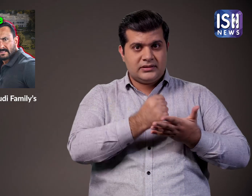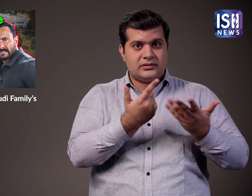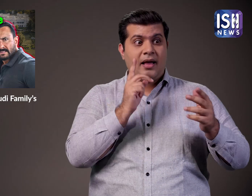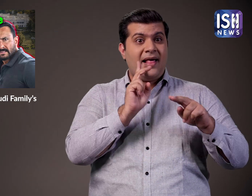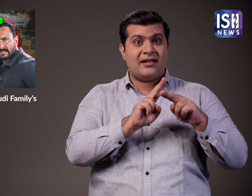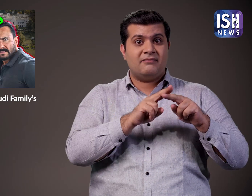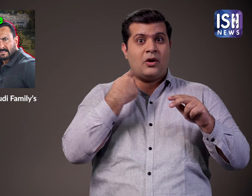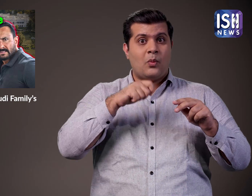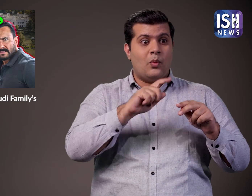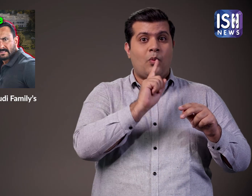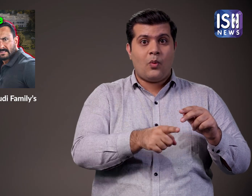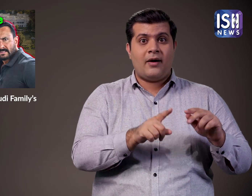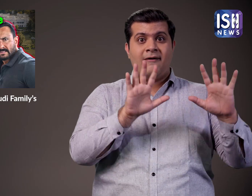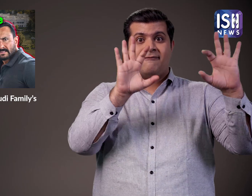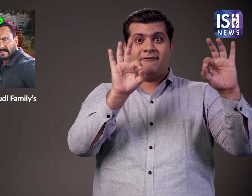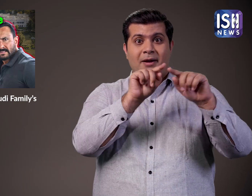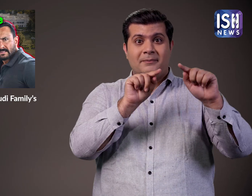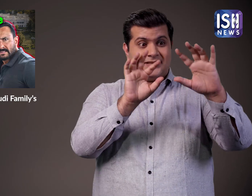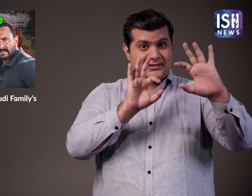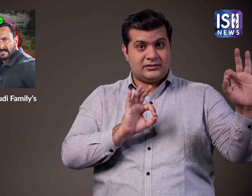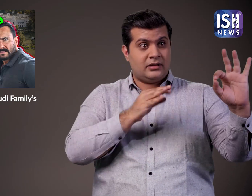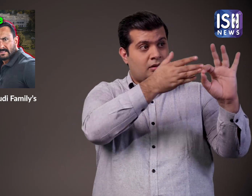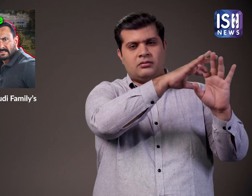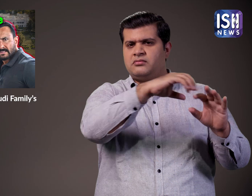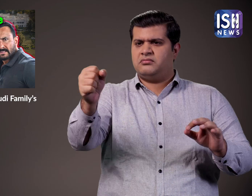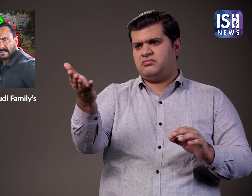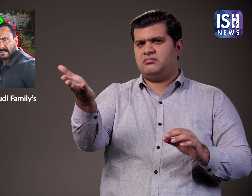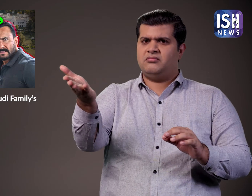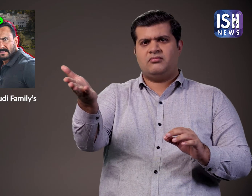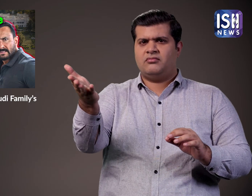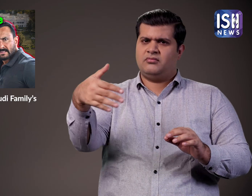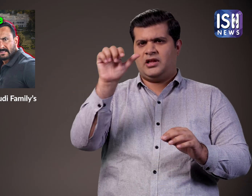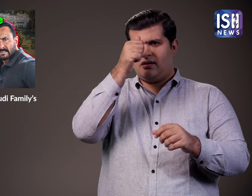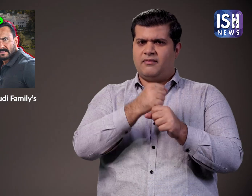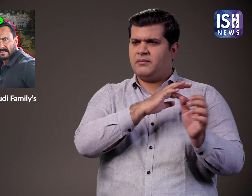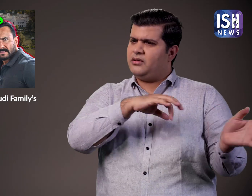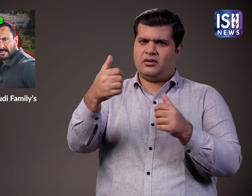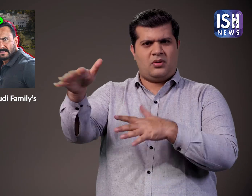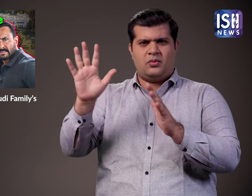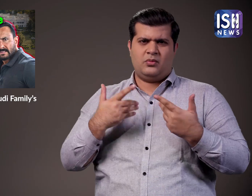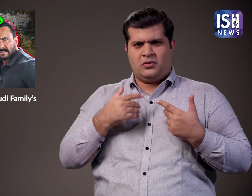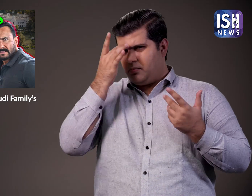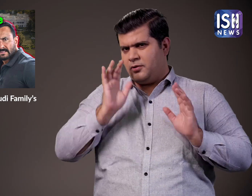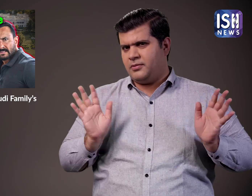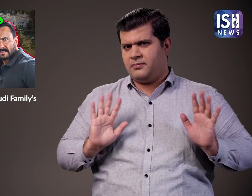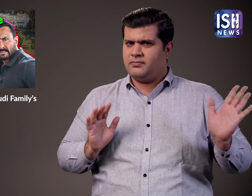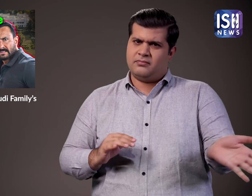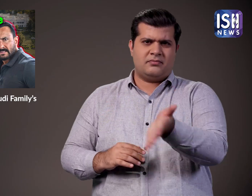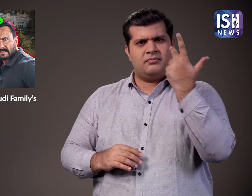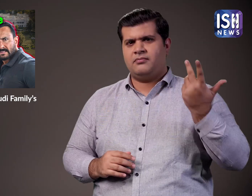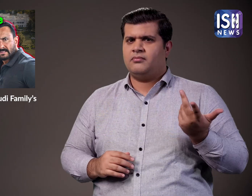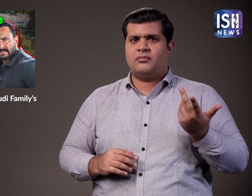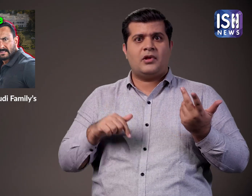If the property is divided between the two sisters, then Indian government may decided to take over Abida's property.